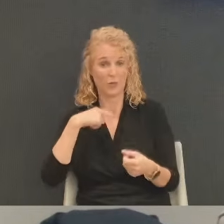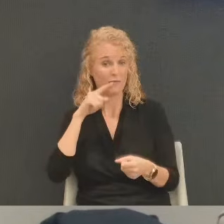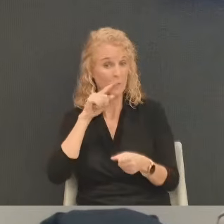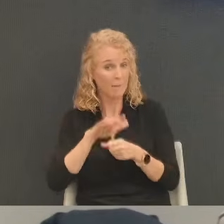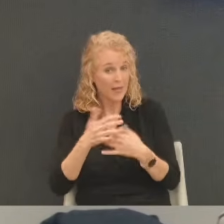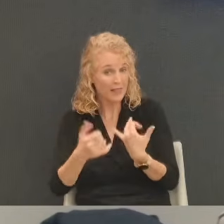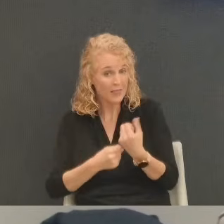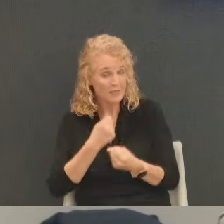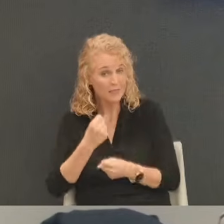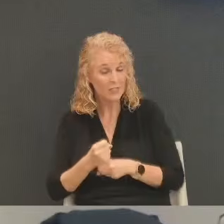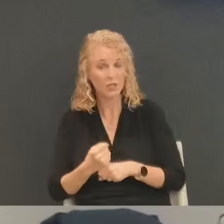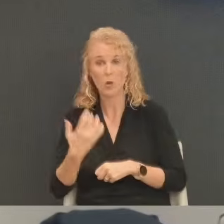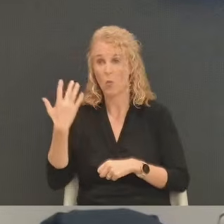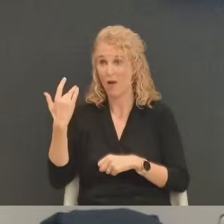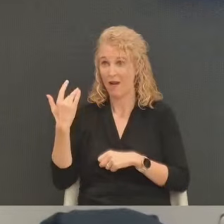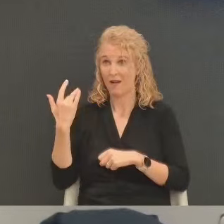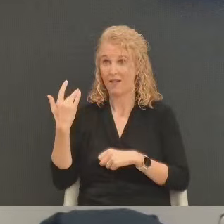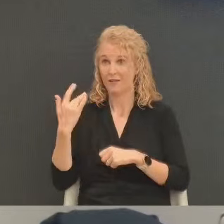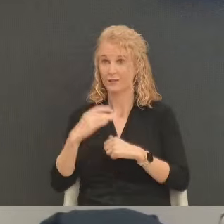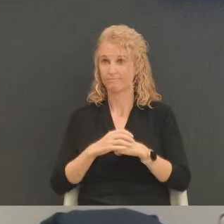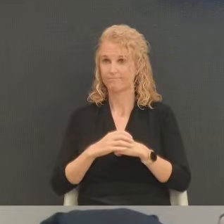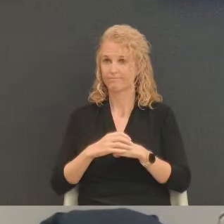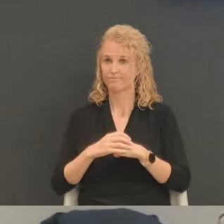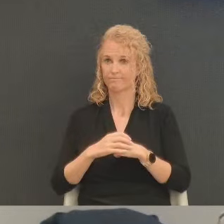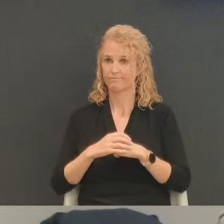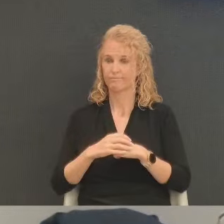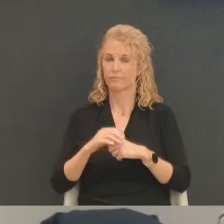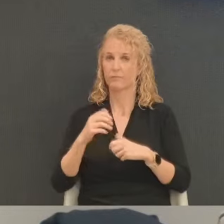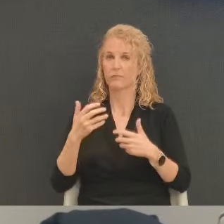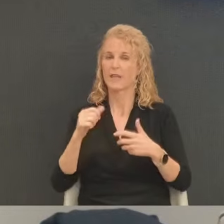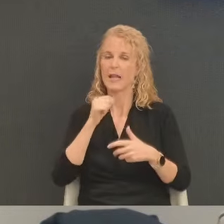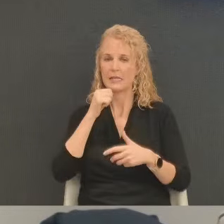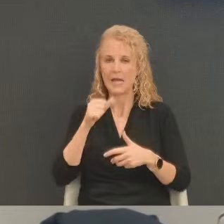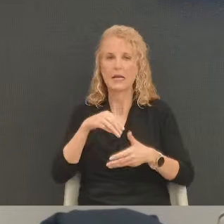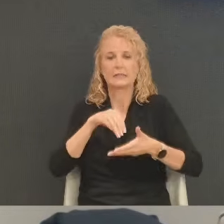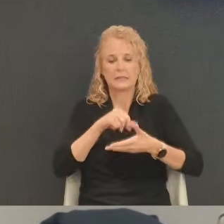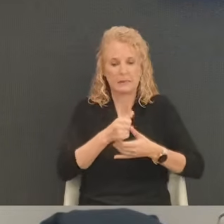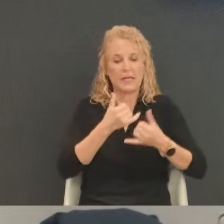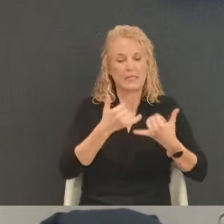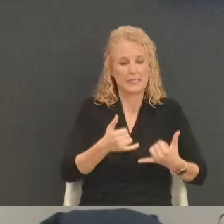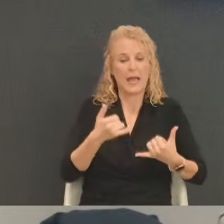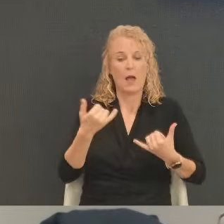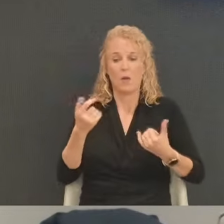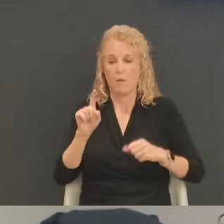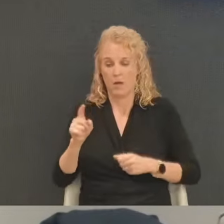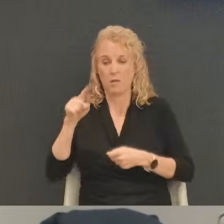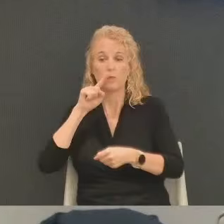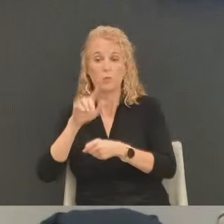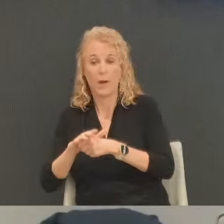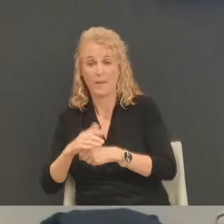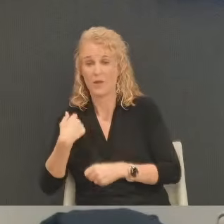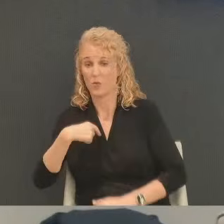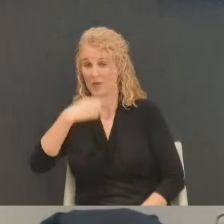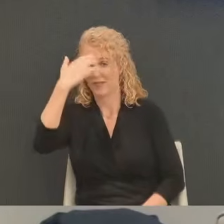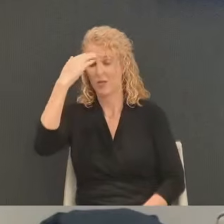primarily because not spending, but allocating. there is a levy that is supposed to come before